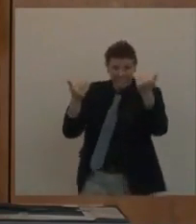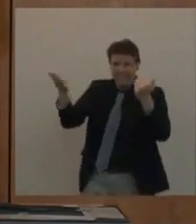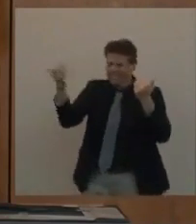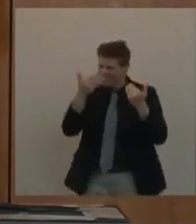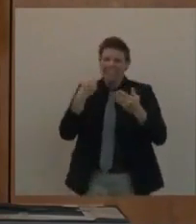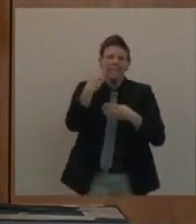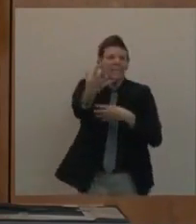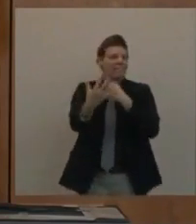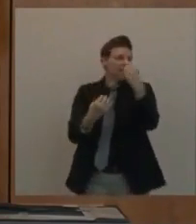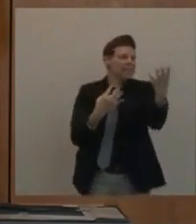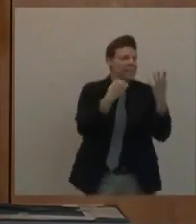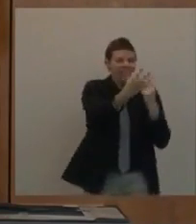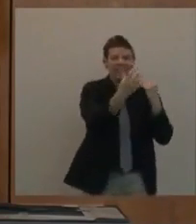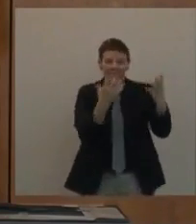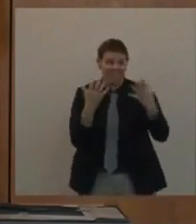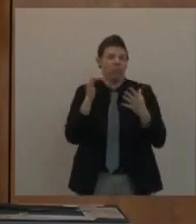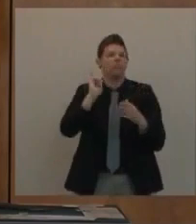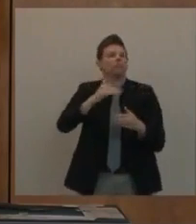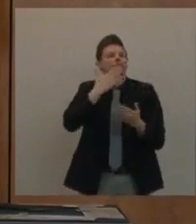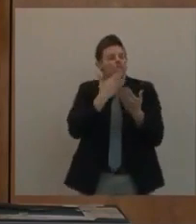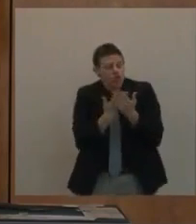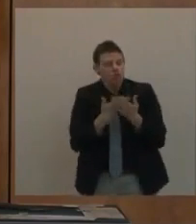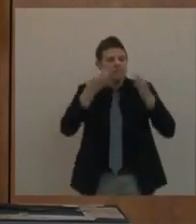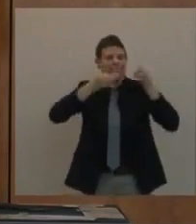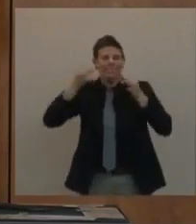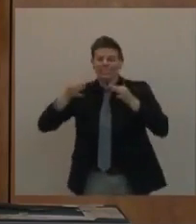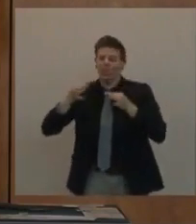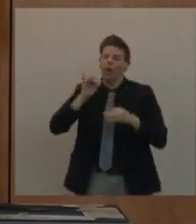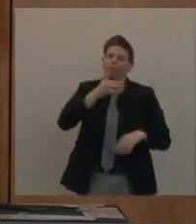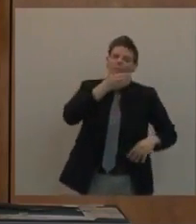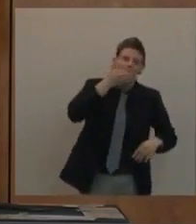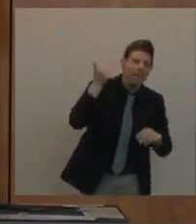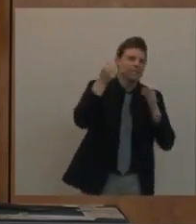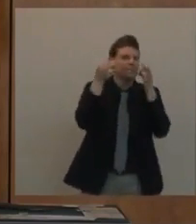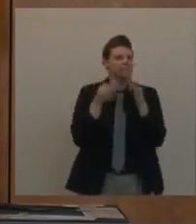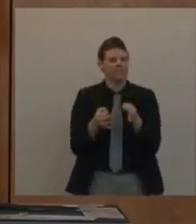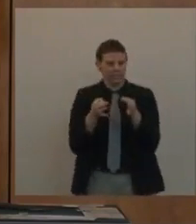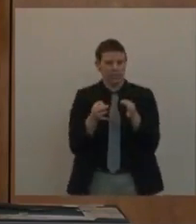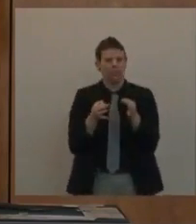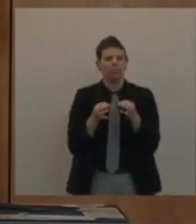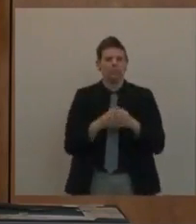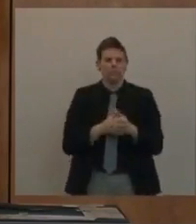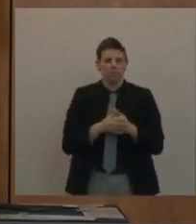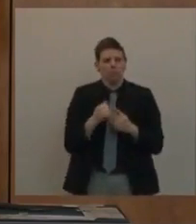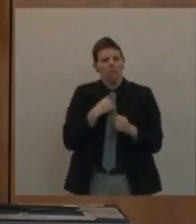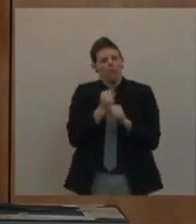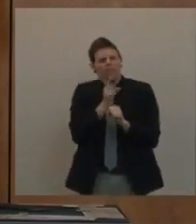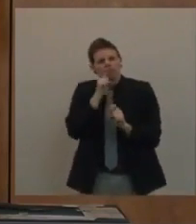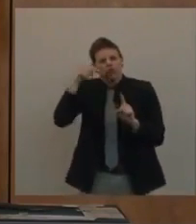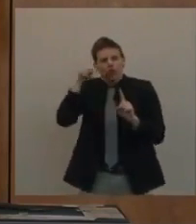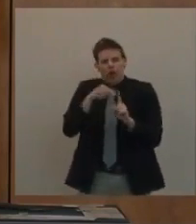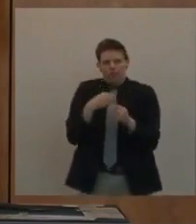AND WHILE I WANT TO APPLAUD WORKFORCE SOLUTIONS FOR MAKING SURE THAT WE’VE GOT MONEY, LET’S GET IT OUT THERE.